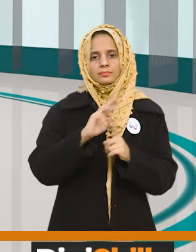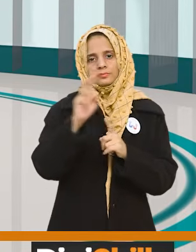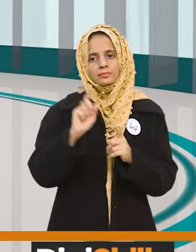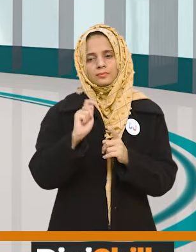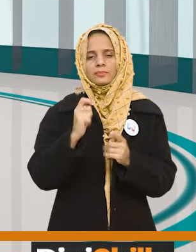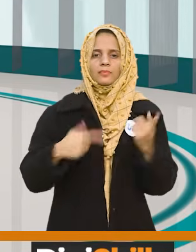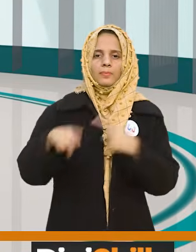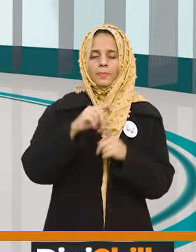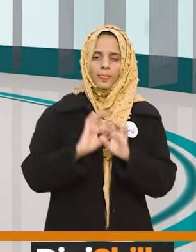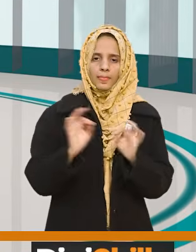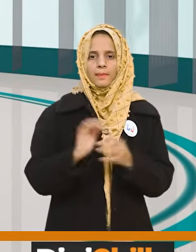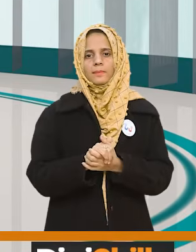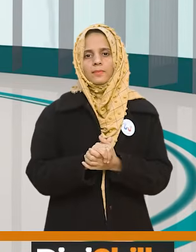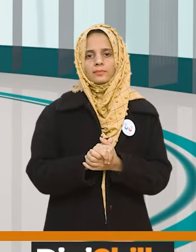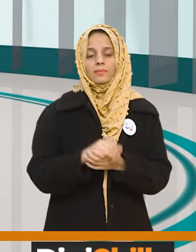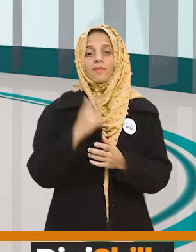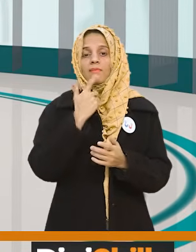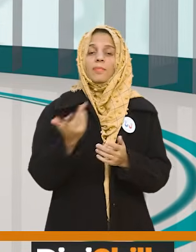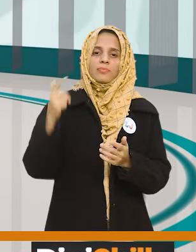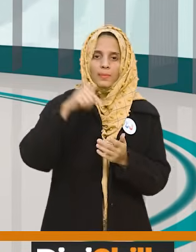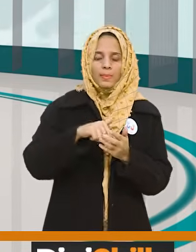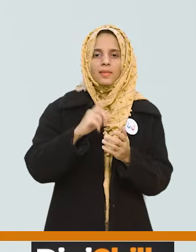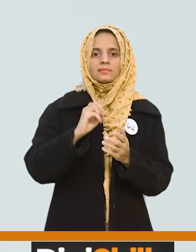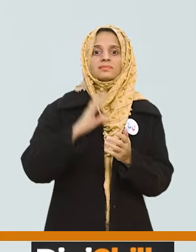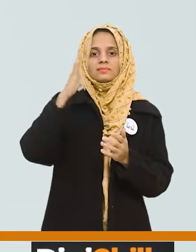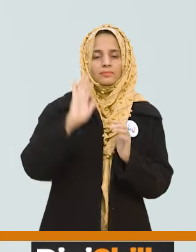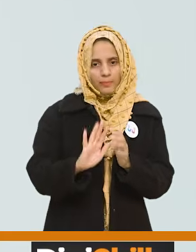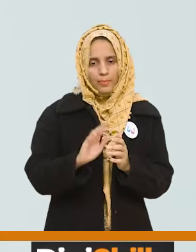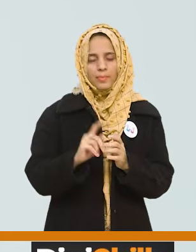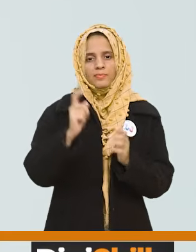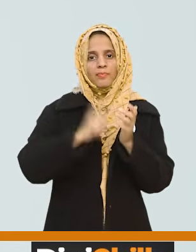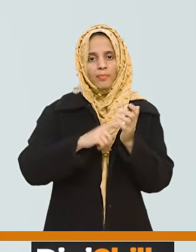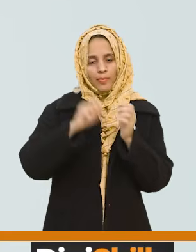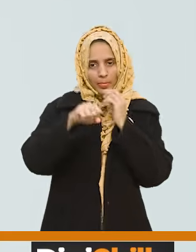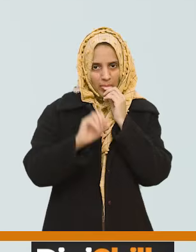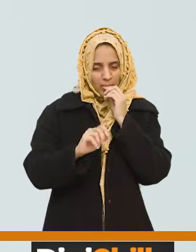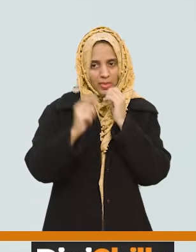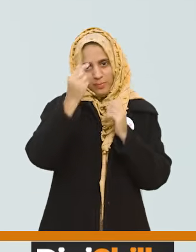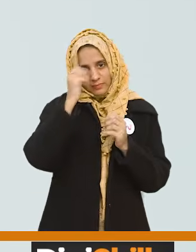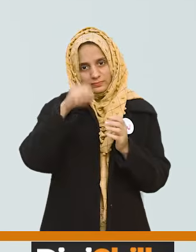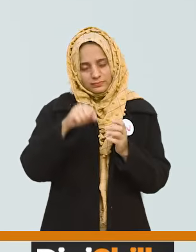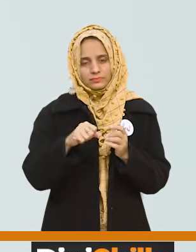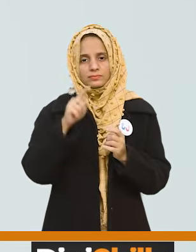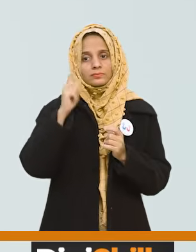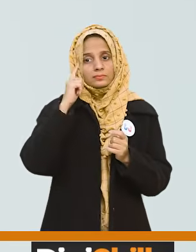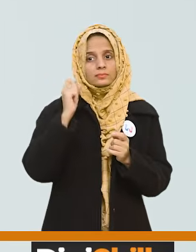PMB is the thing that if an eyebrow raises at you in the future, someone puts an objection